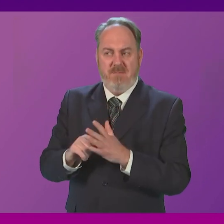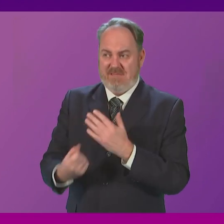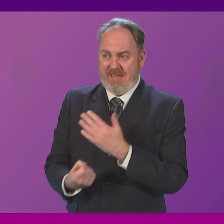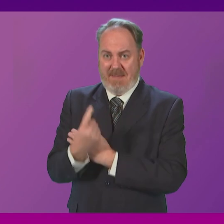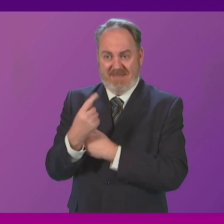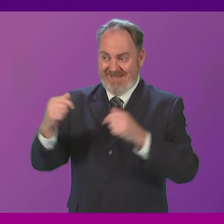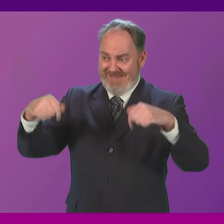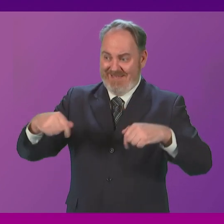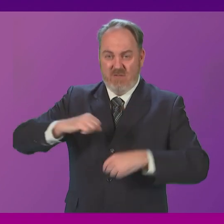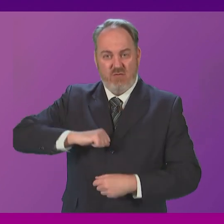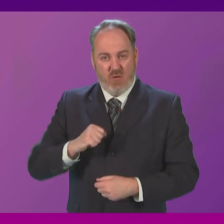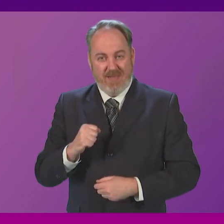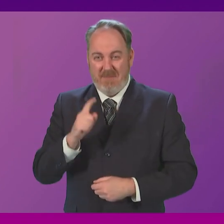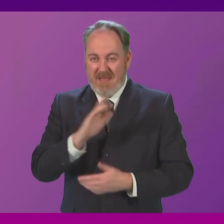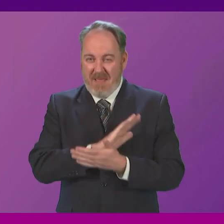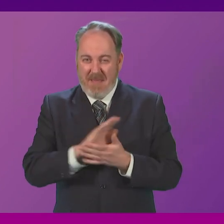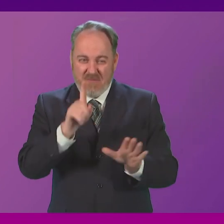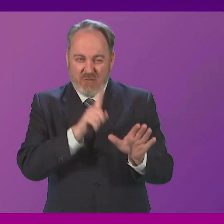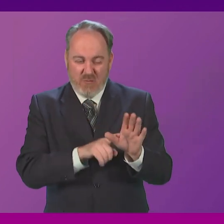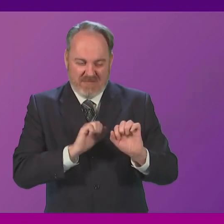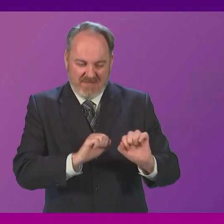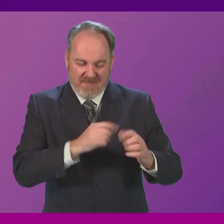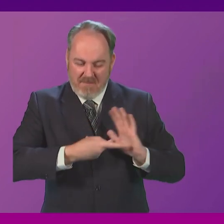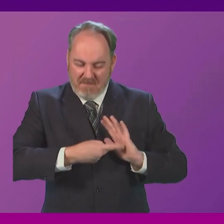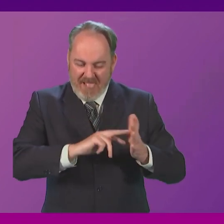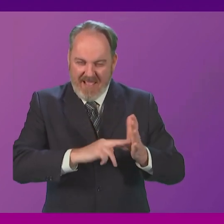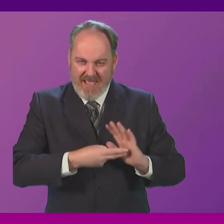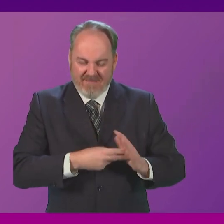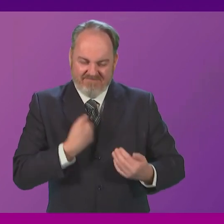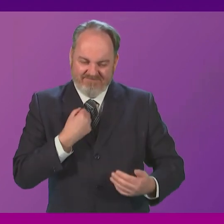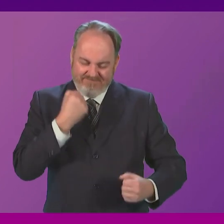tone that Humza Yousaf has set for his Government, in choosing to double down on his party’s